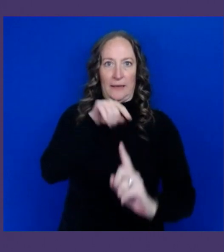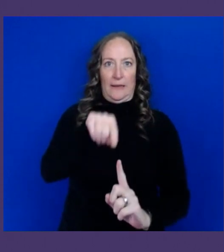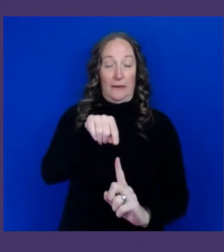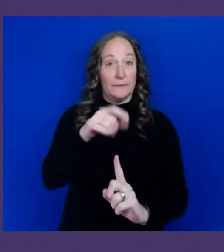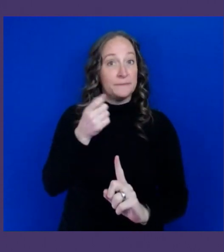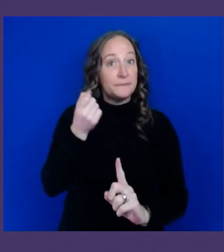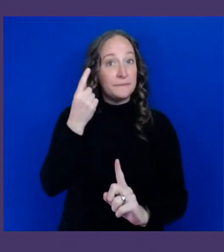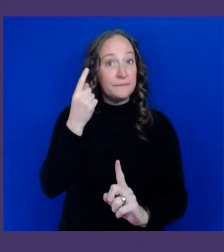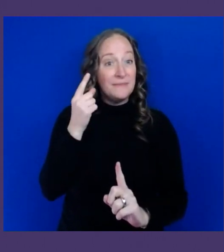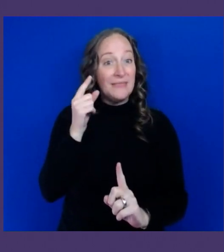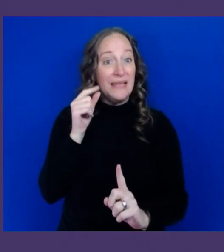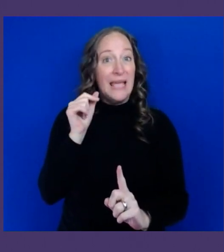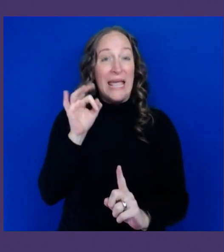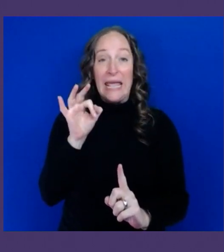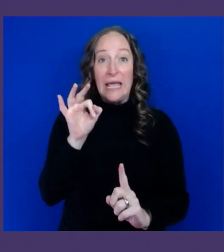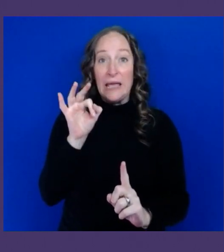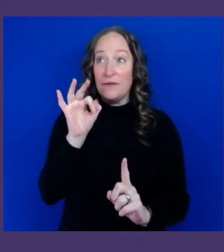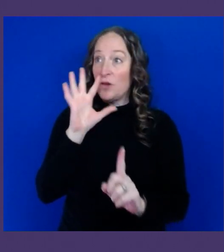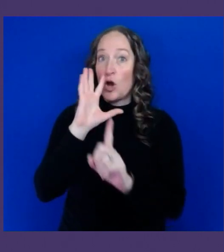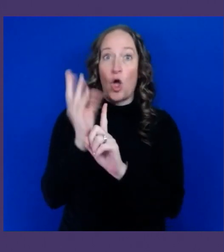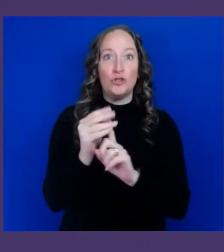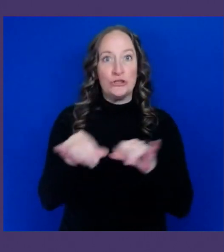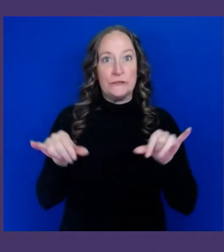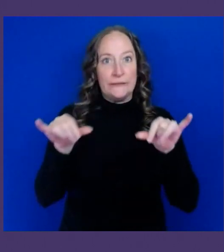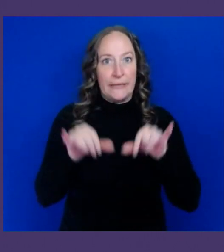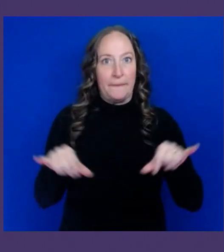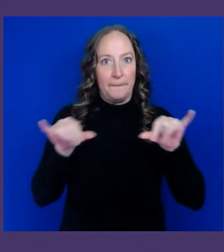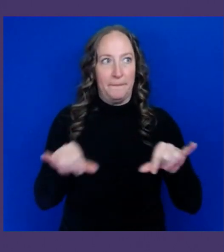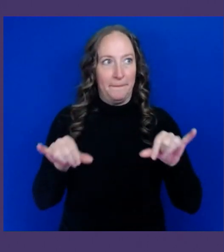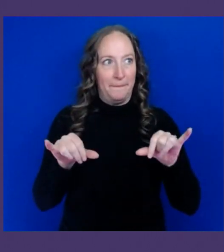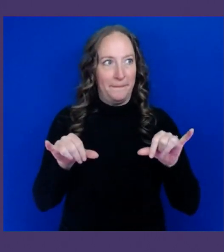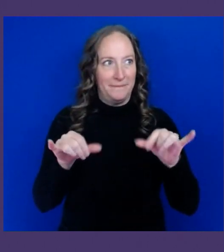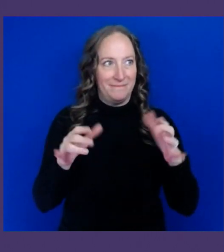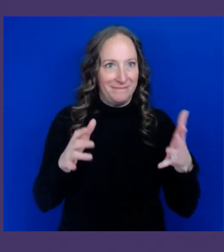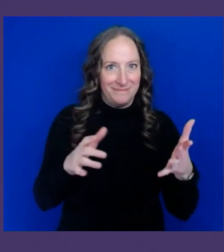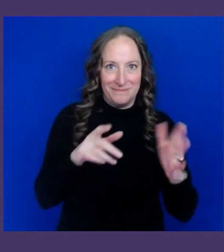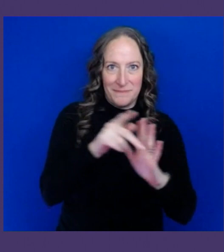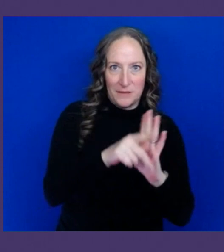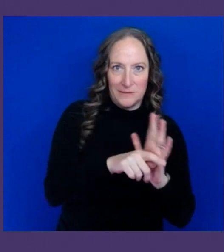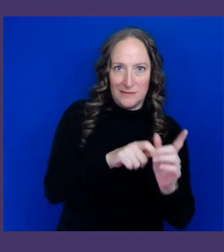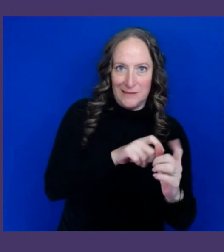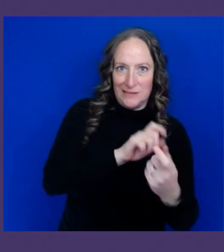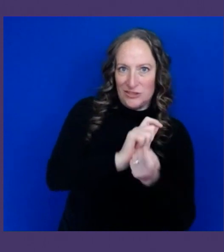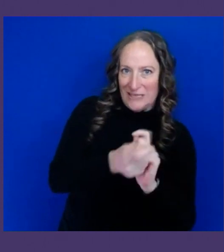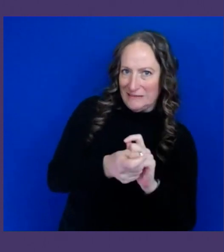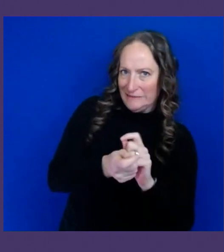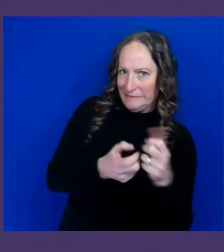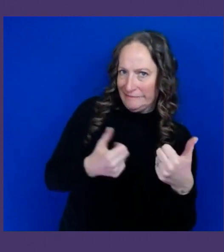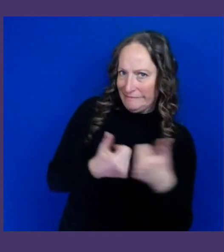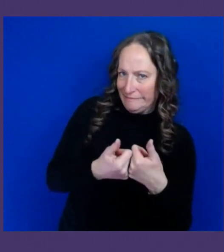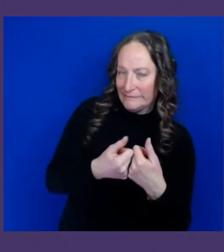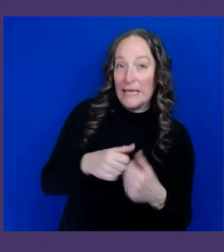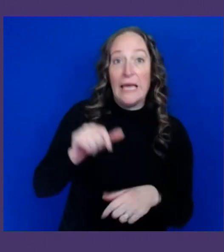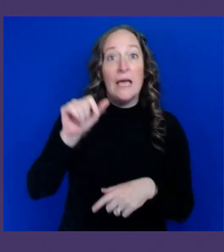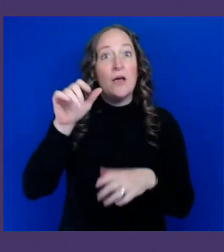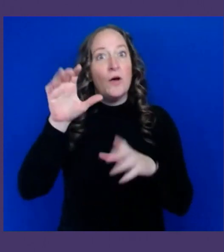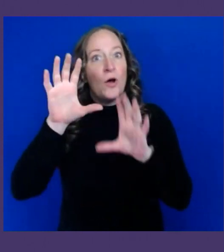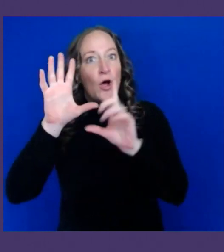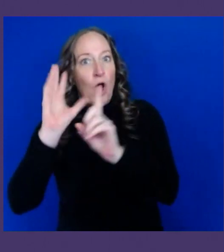a culture shift, and unless a culture shift happens in tandem with new policy, then new policy won't be effective.